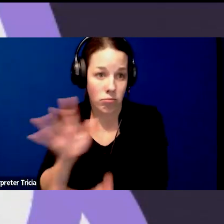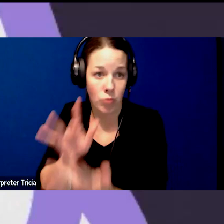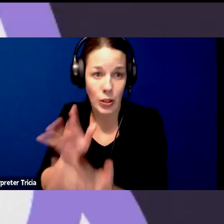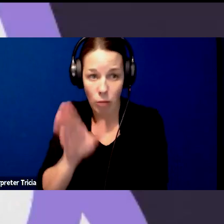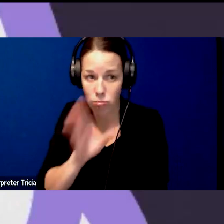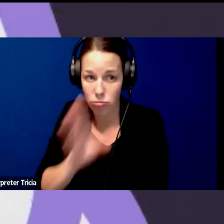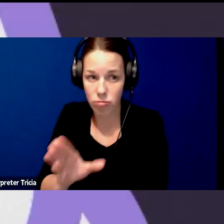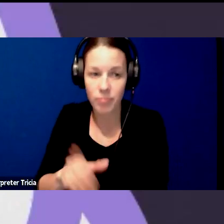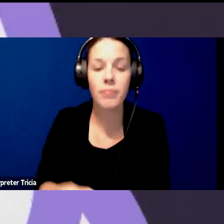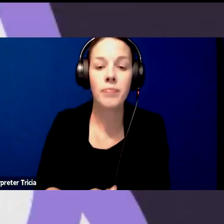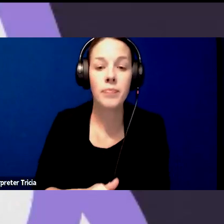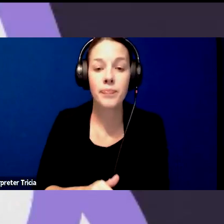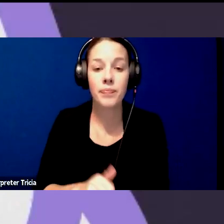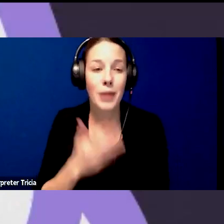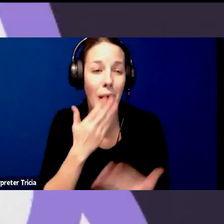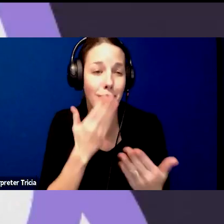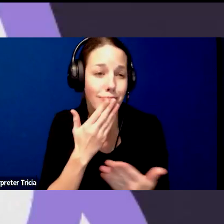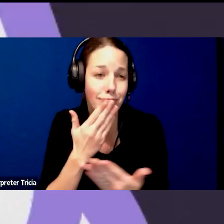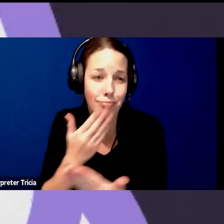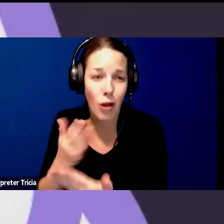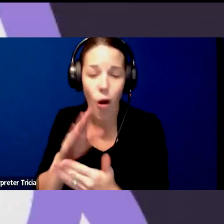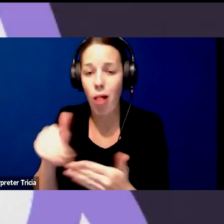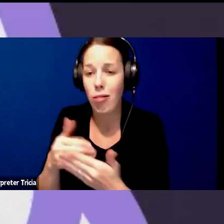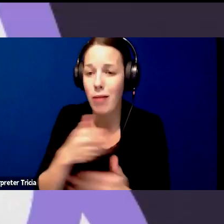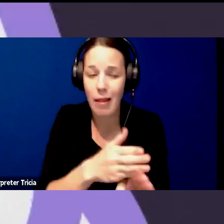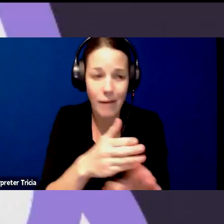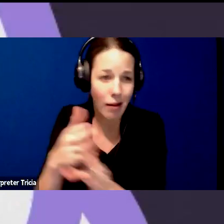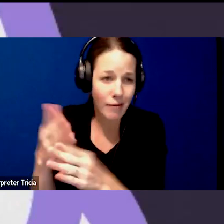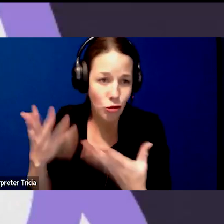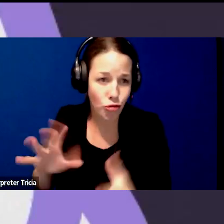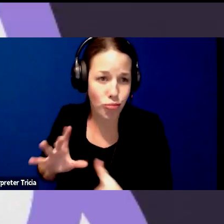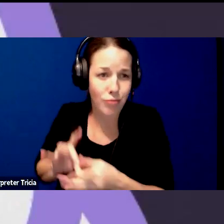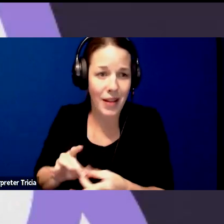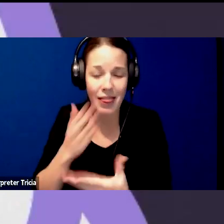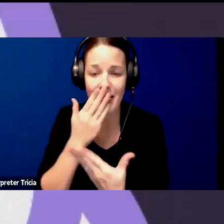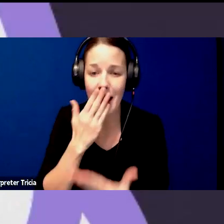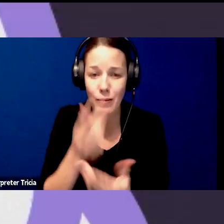I am deeply grateful to all the folks in the field who I've connected with, and a big thank you to those who have volunteered